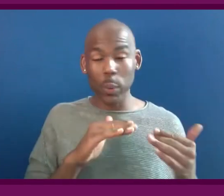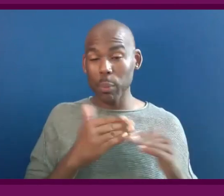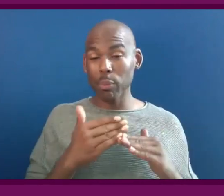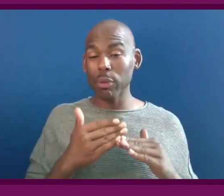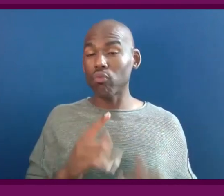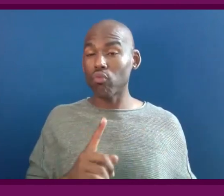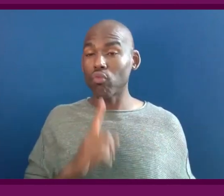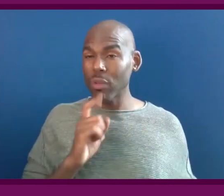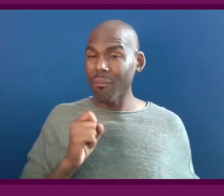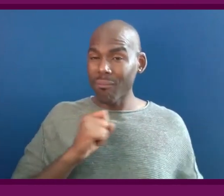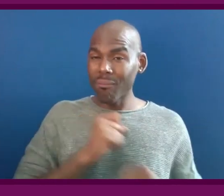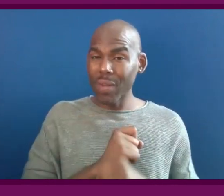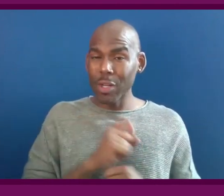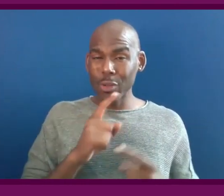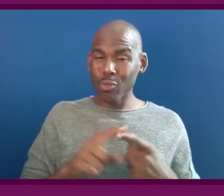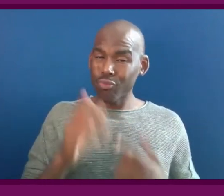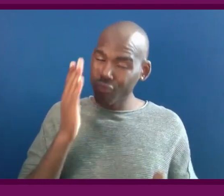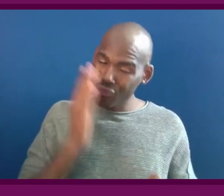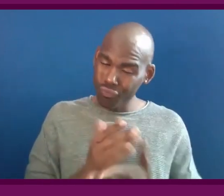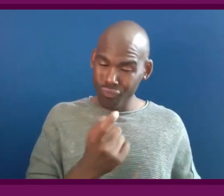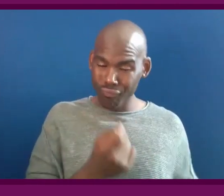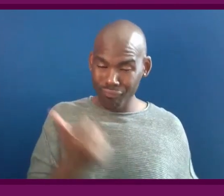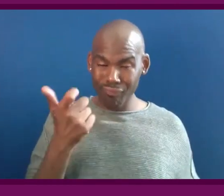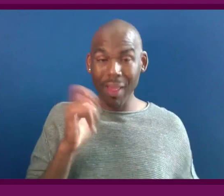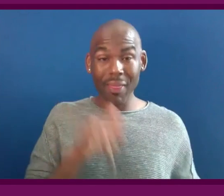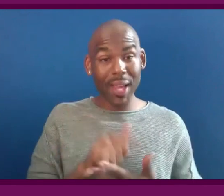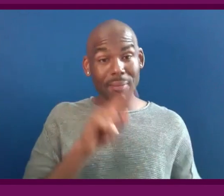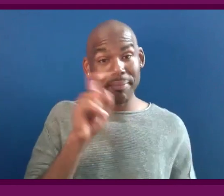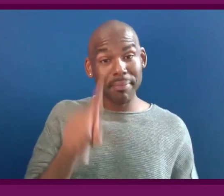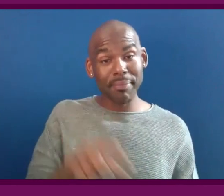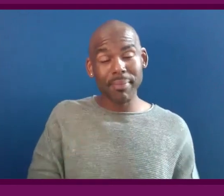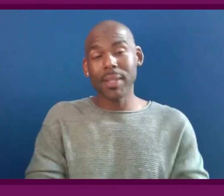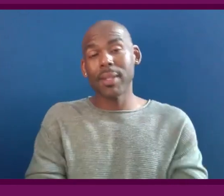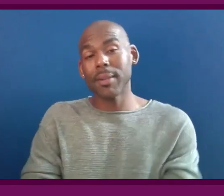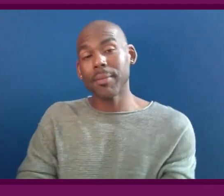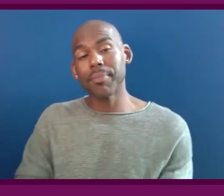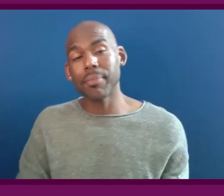community really fight to eradicate it? Kamilah Martin-Proctor: Yeah. Closing thoughts.